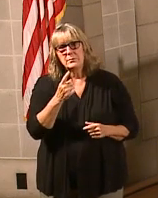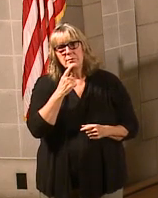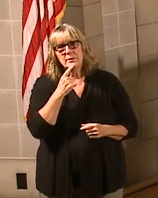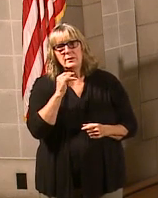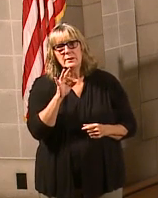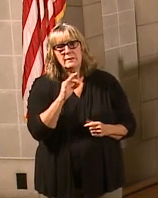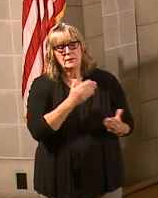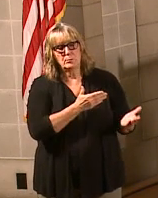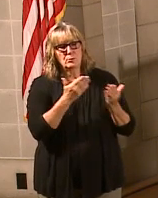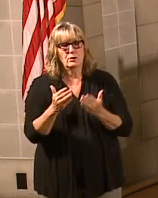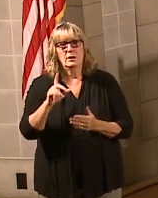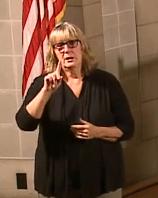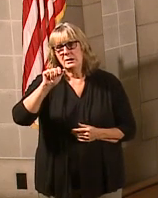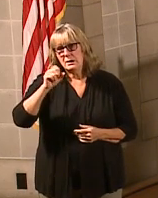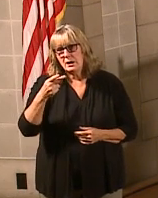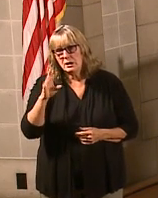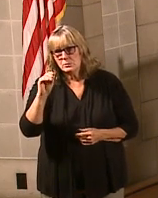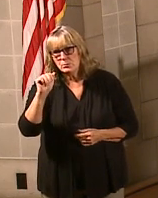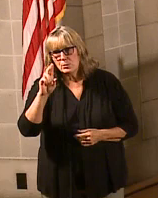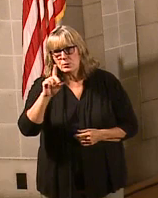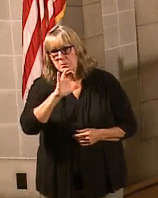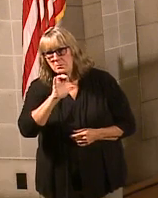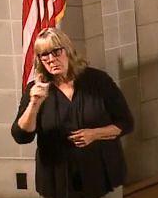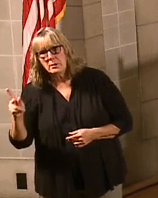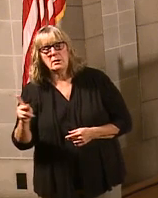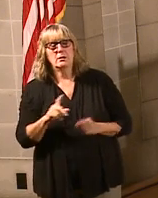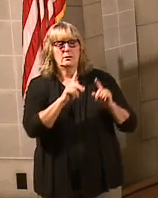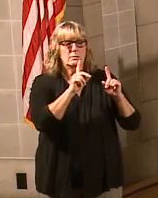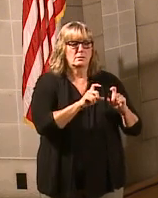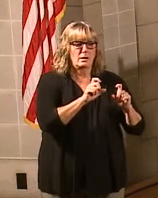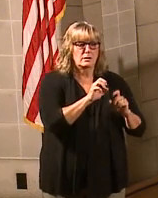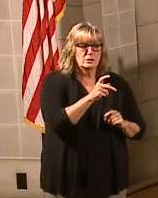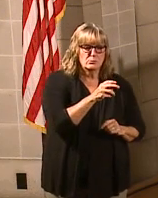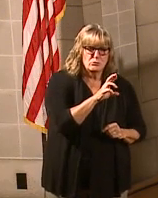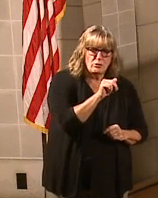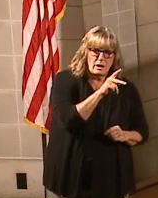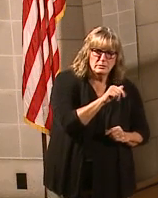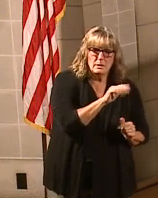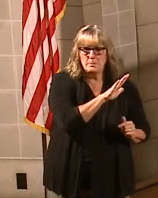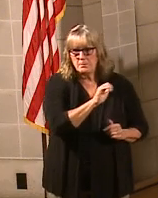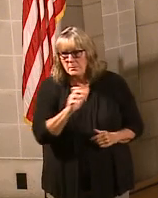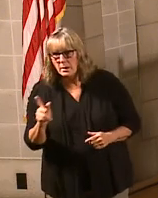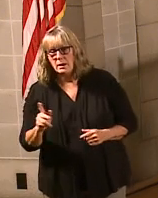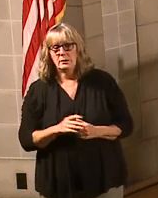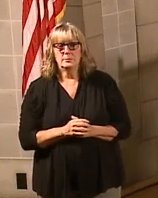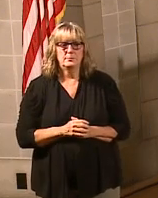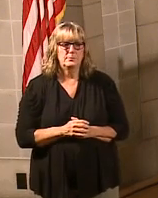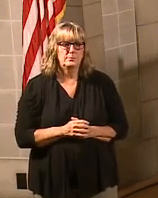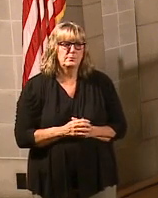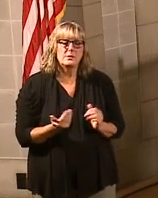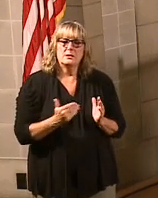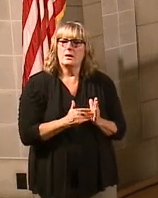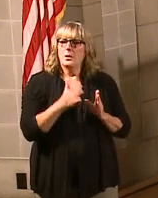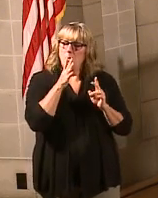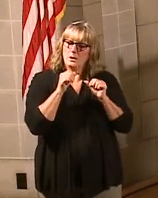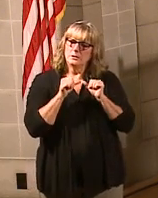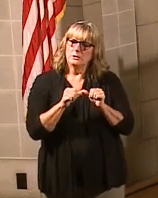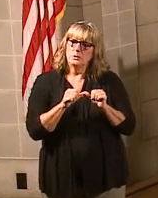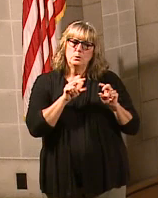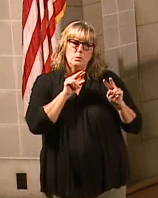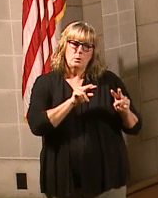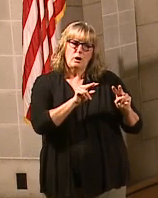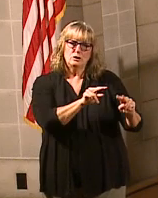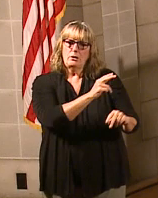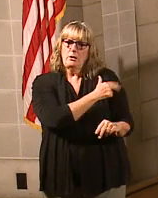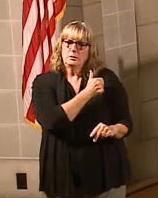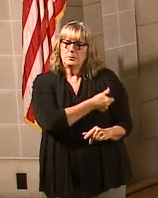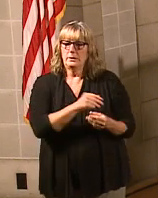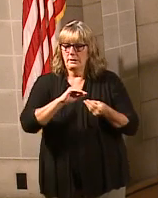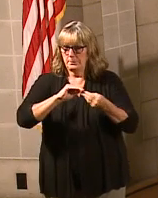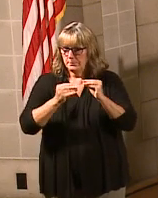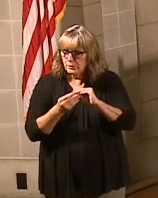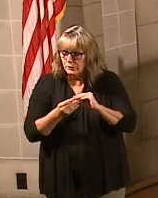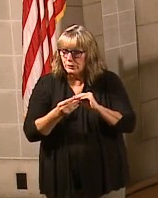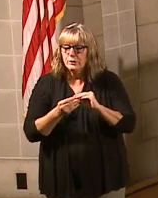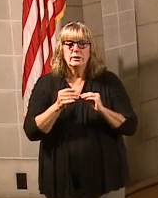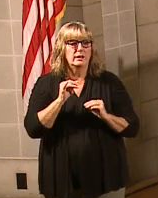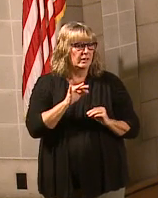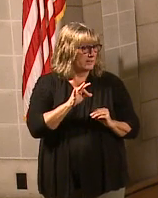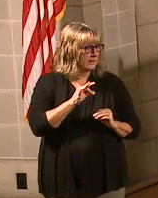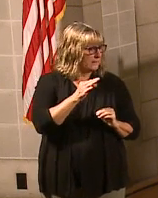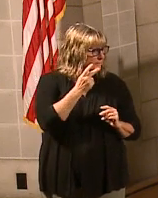THERE AS WELL.